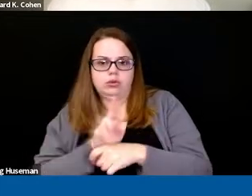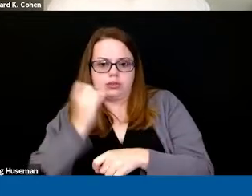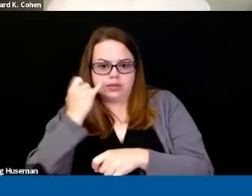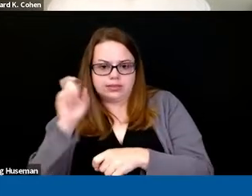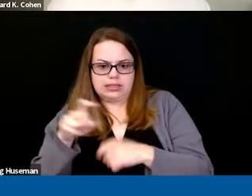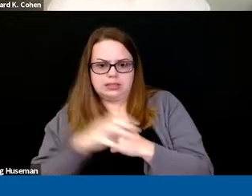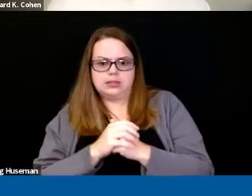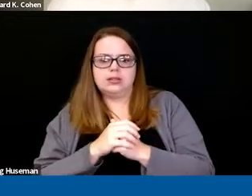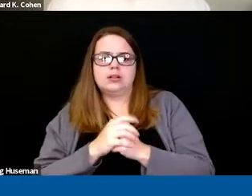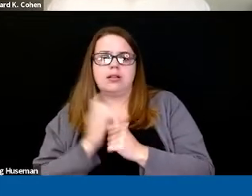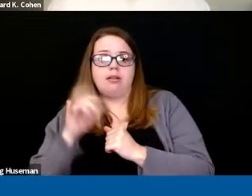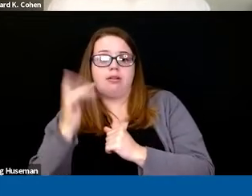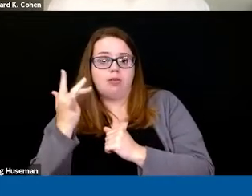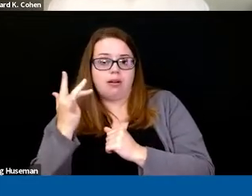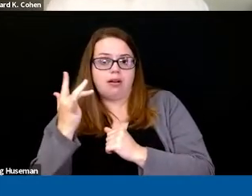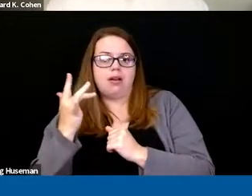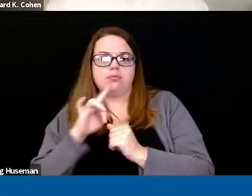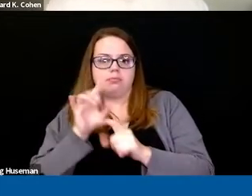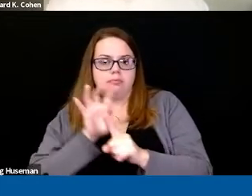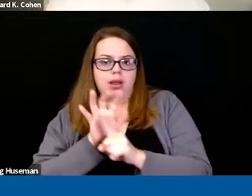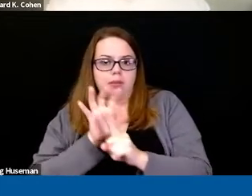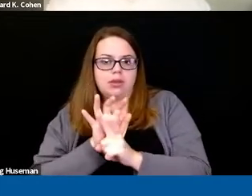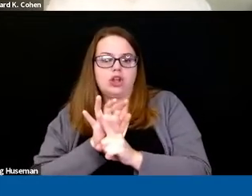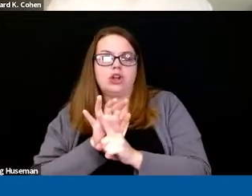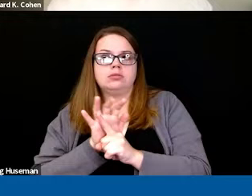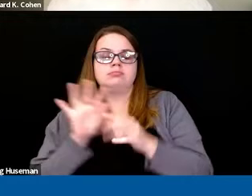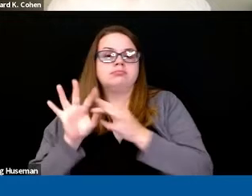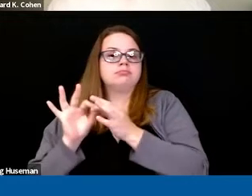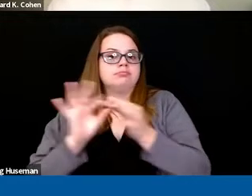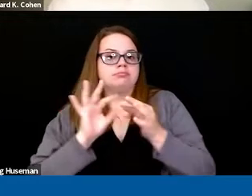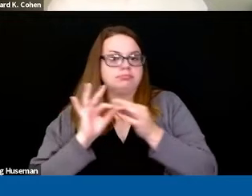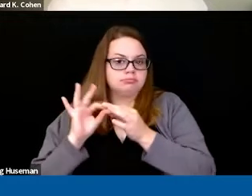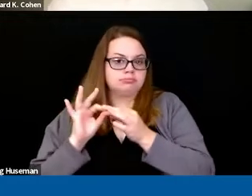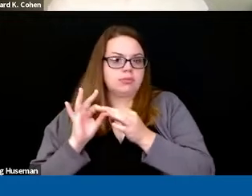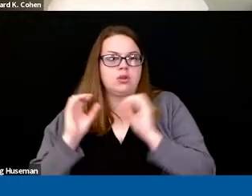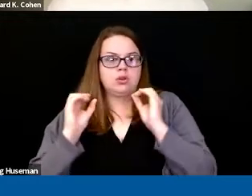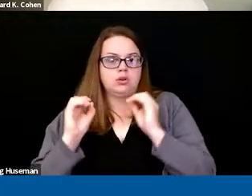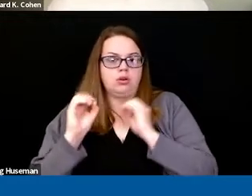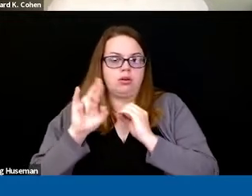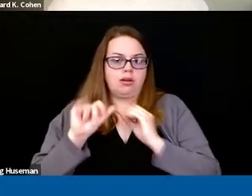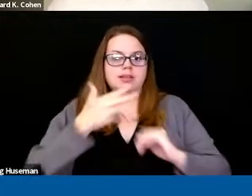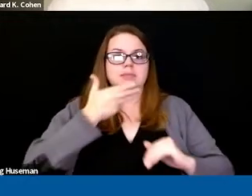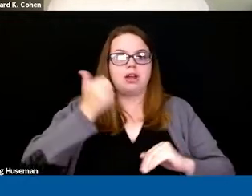This is why there is a very popular sentiment in the community that no ARIA is better than bad ARIA.